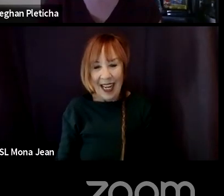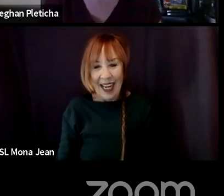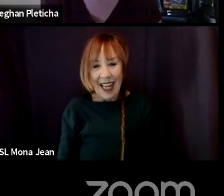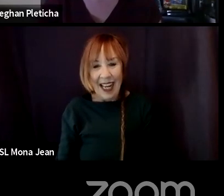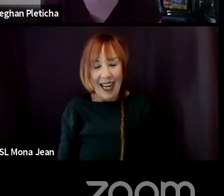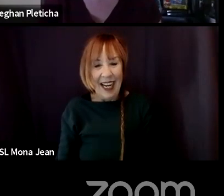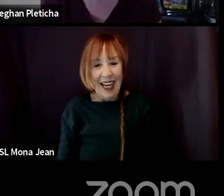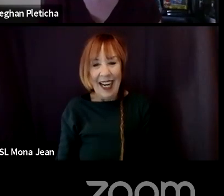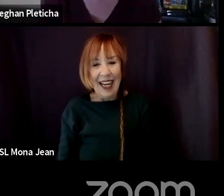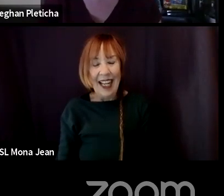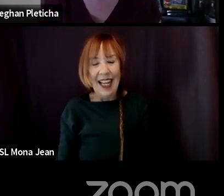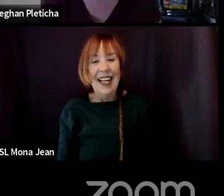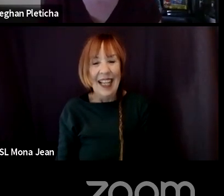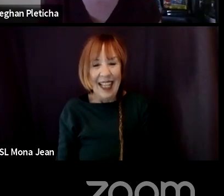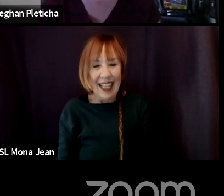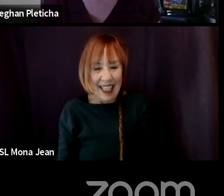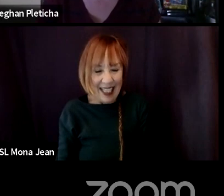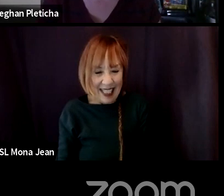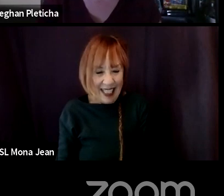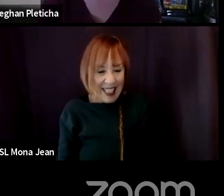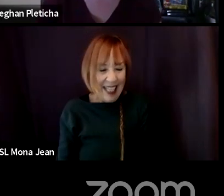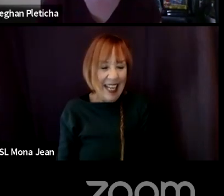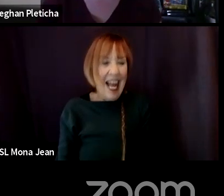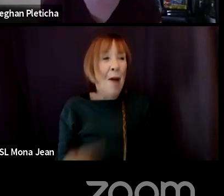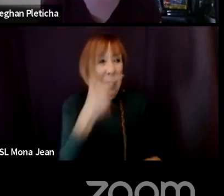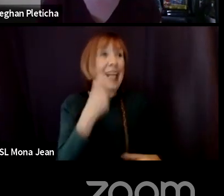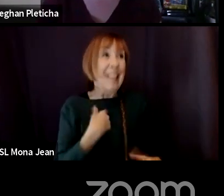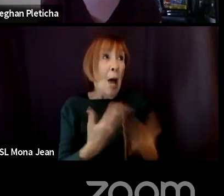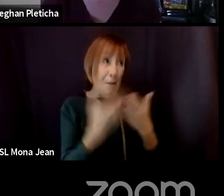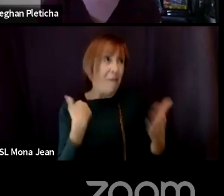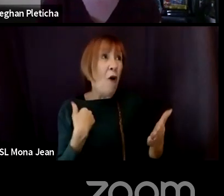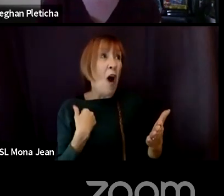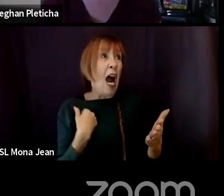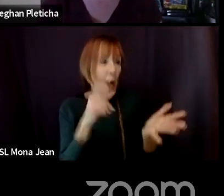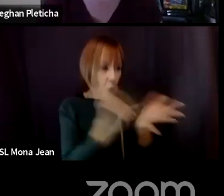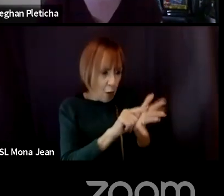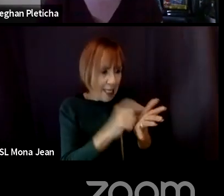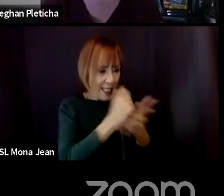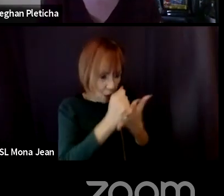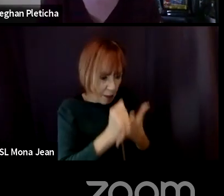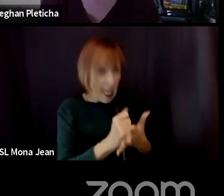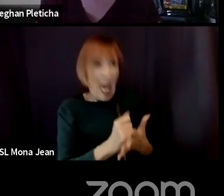oh, man, I just want to know if you liked it or not. And I'm like, I fucking spent eight hours on this,